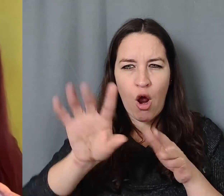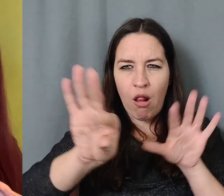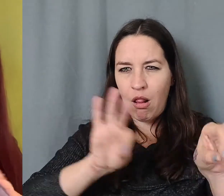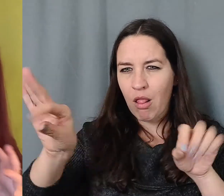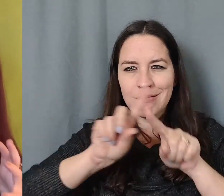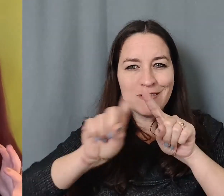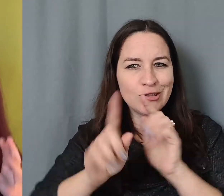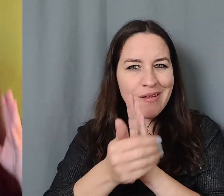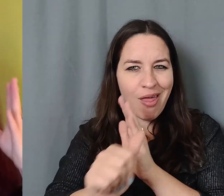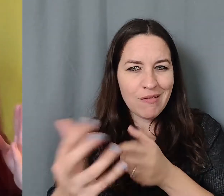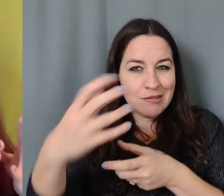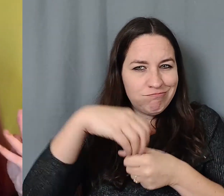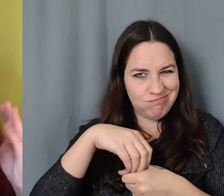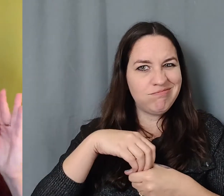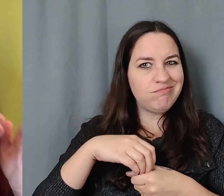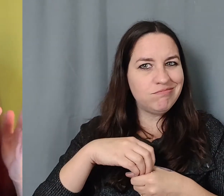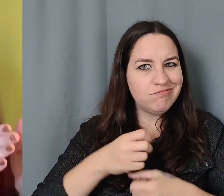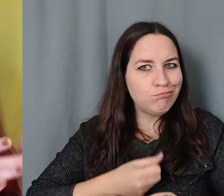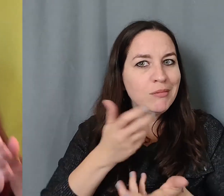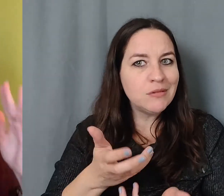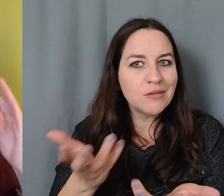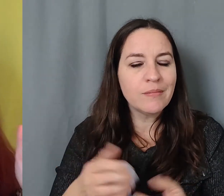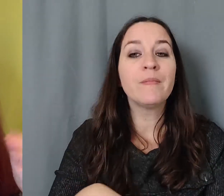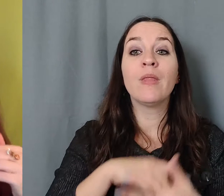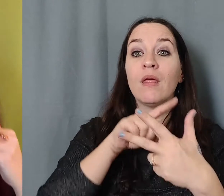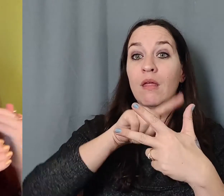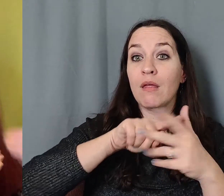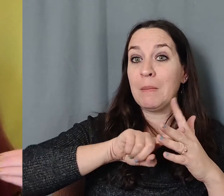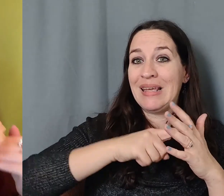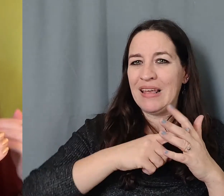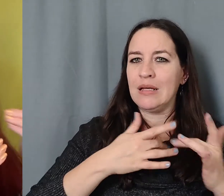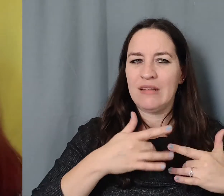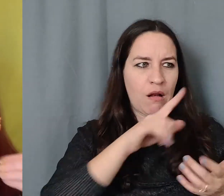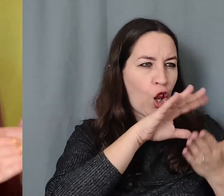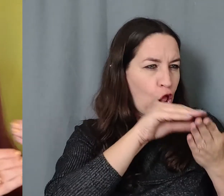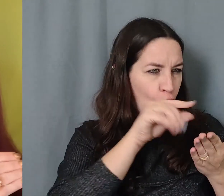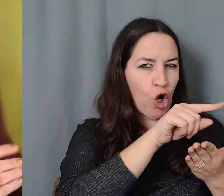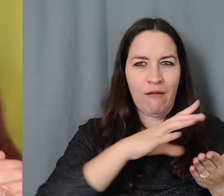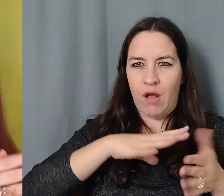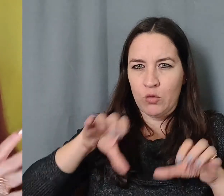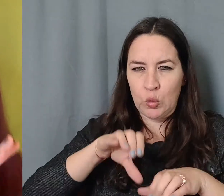So when you're a beginner, you're kind of focusing on like one way of doing it or one idea like practicing kind of step by step ways of doing it.